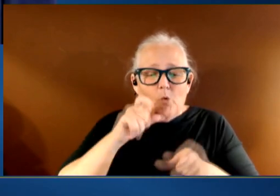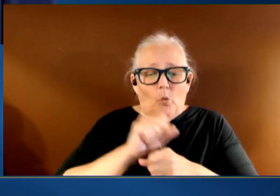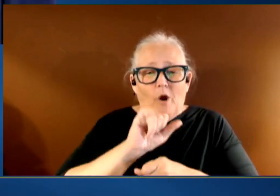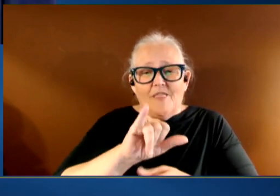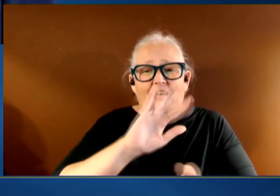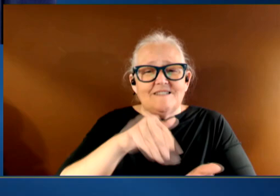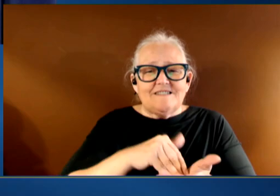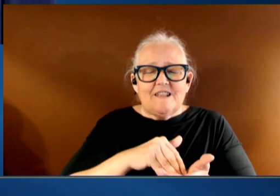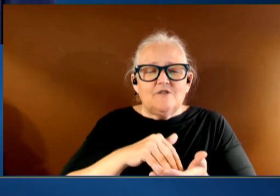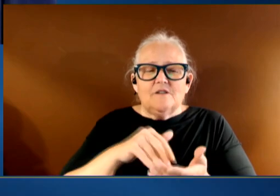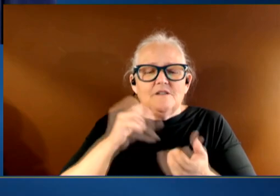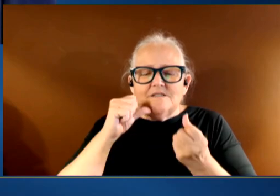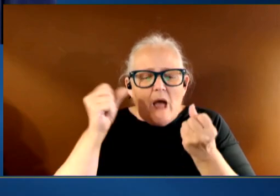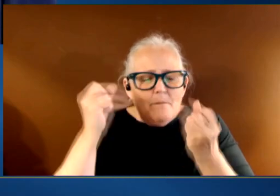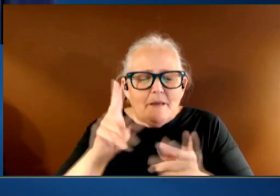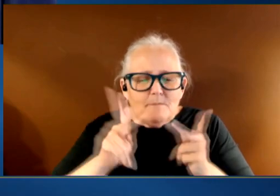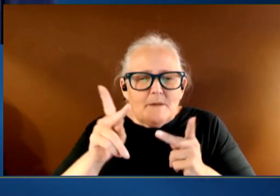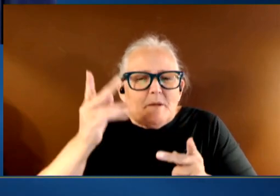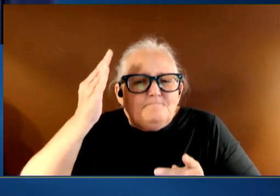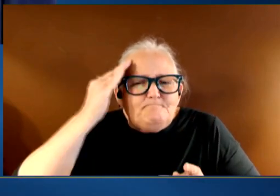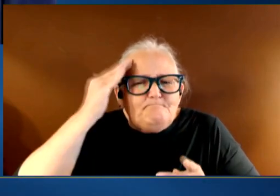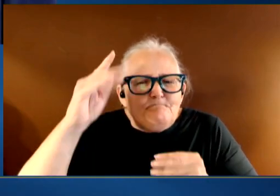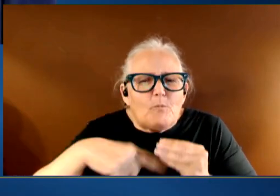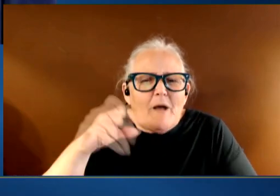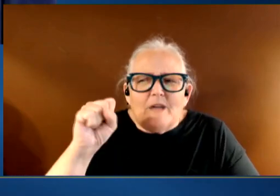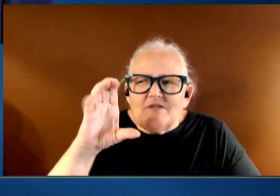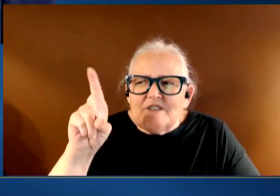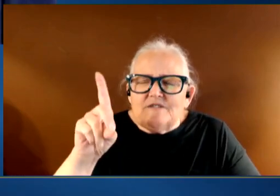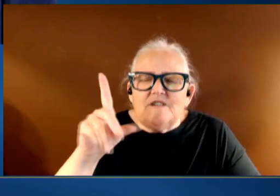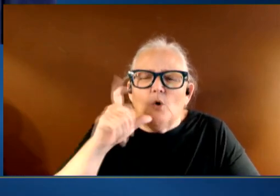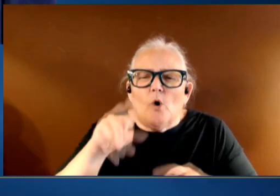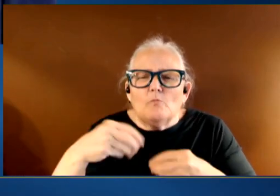who are providing sickle cell care, so kind of the hub and spoke. So those are in the